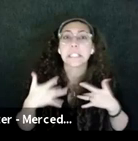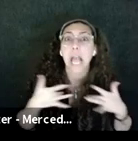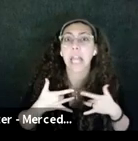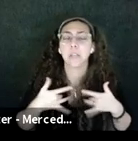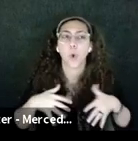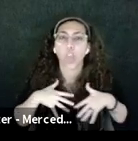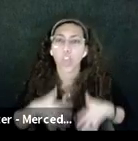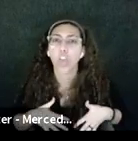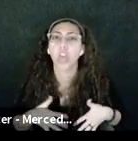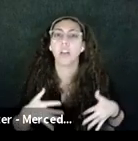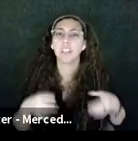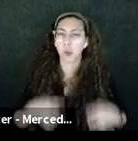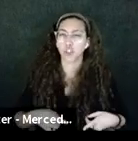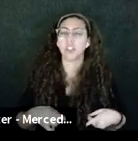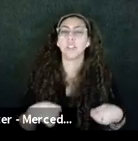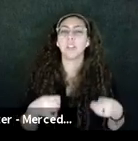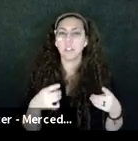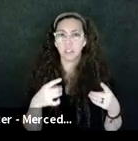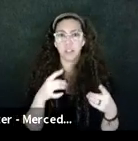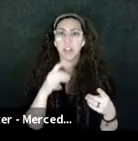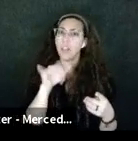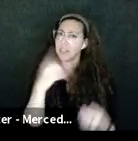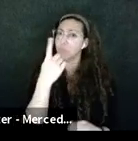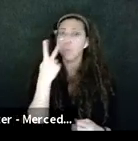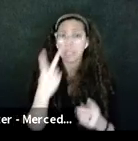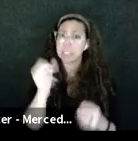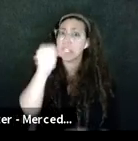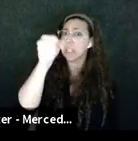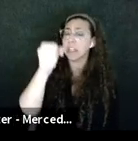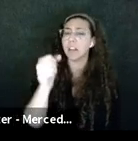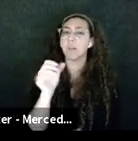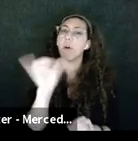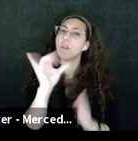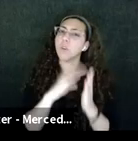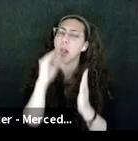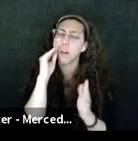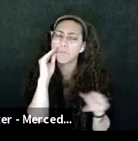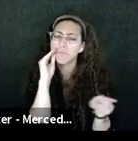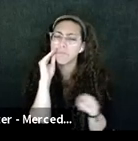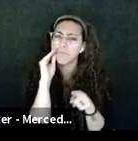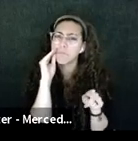Jason Williams: And that is definitely something that we see. But what we're also learning is that it impacts us physically as well.